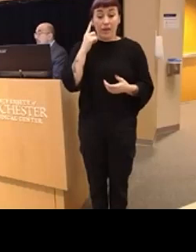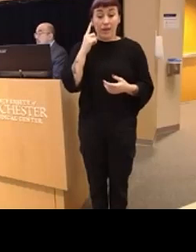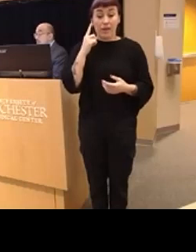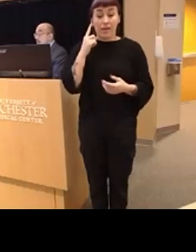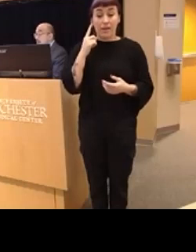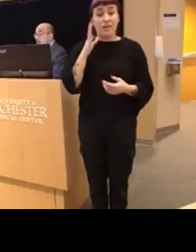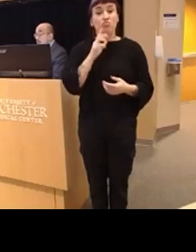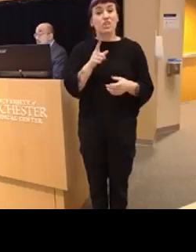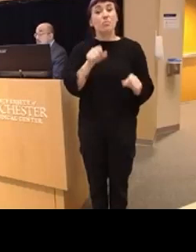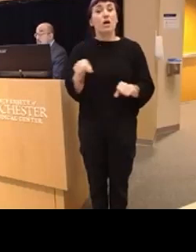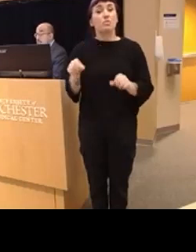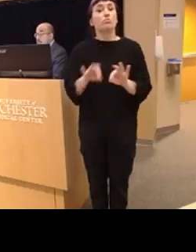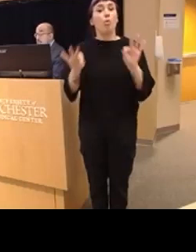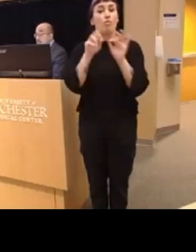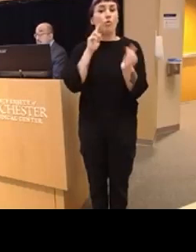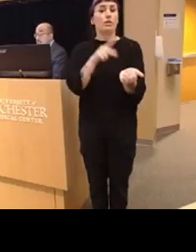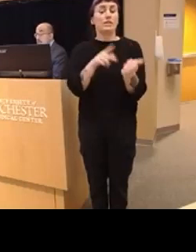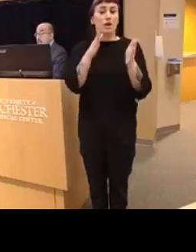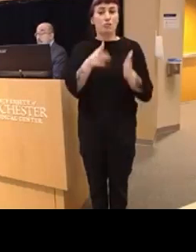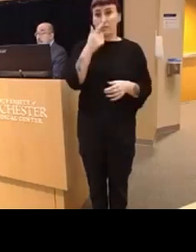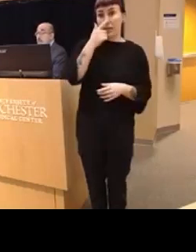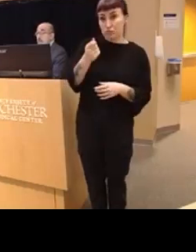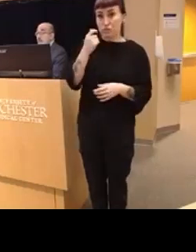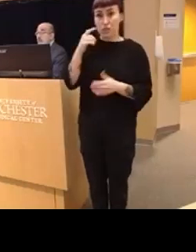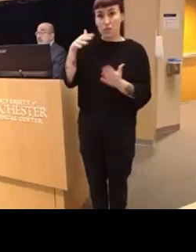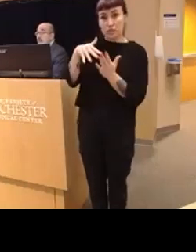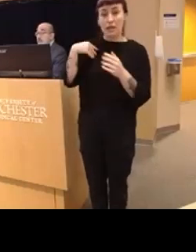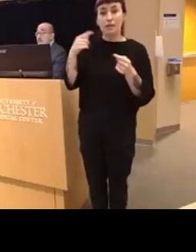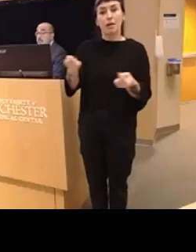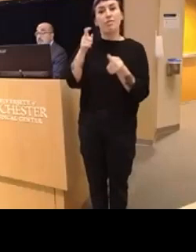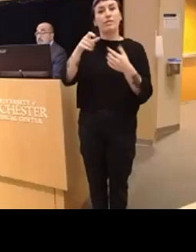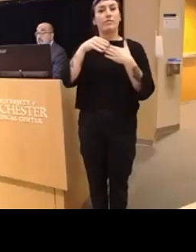and important for psychiatrist to be interested in pain I I think um they need flexibility and